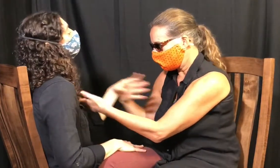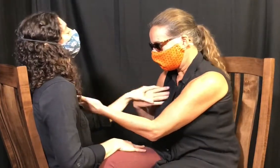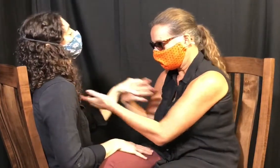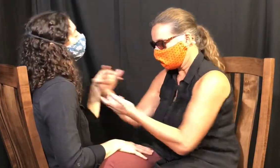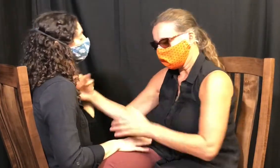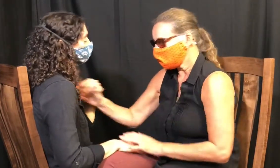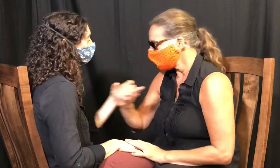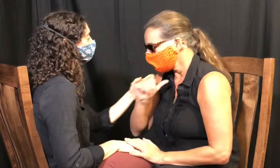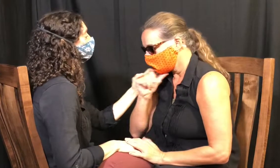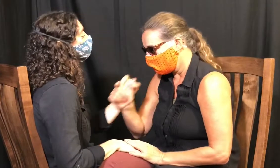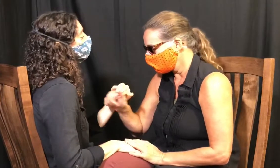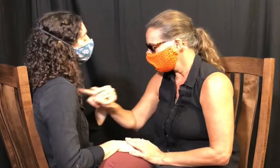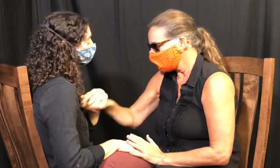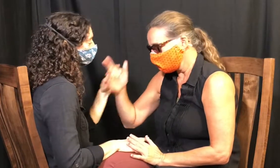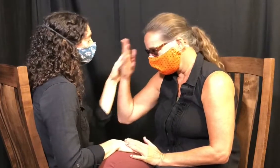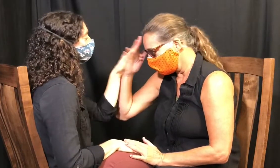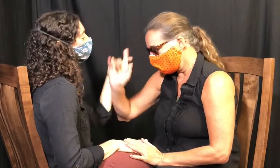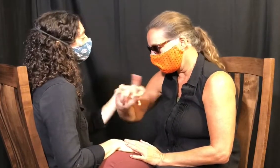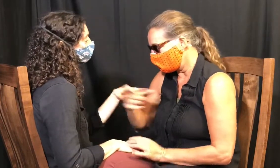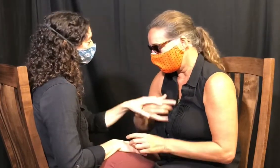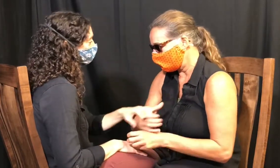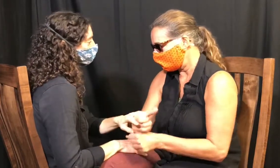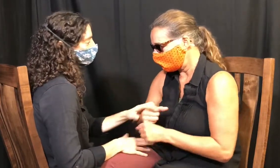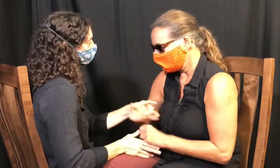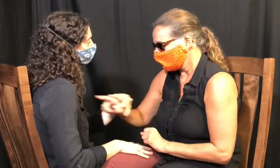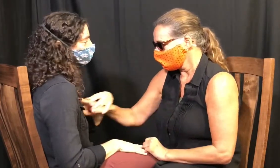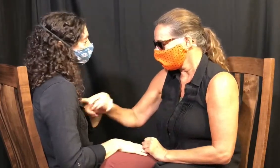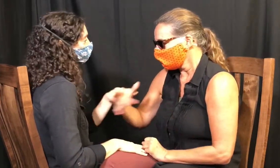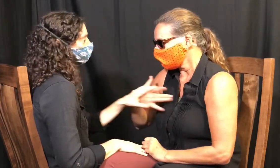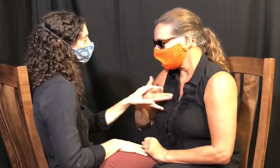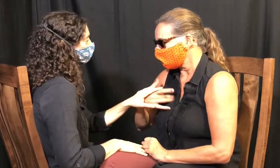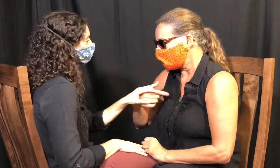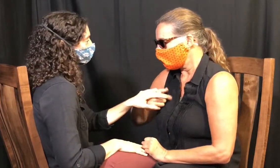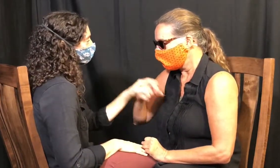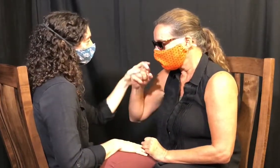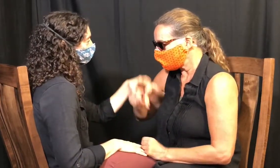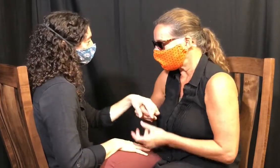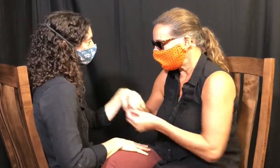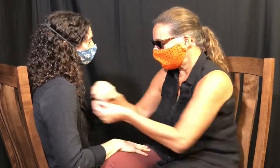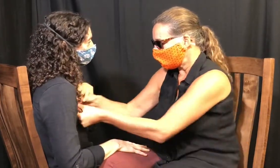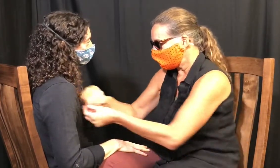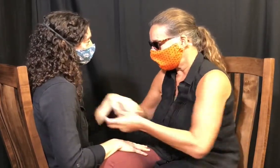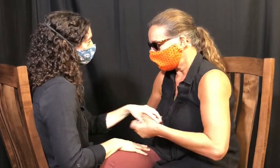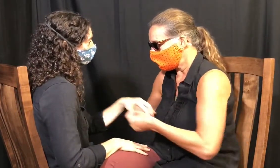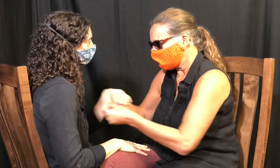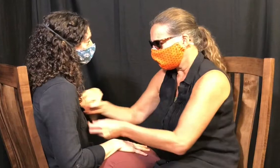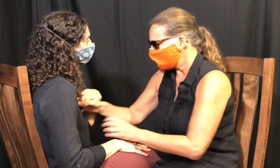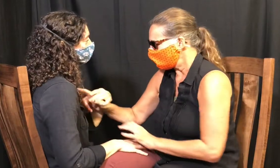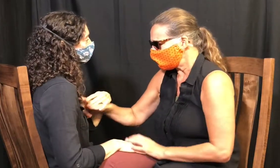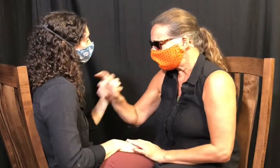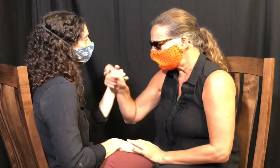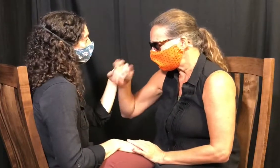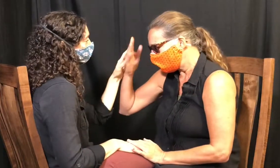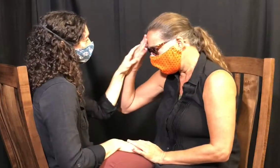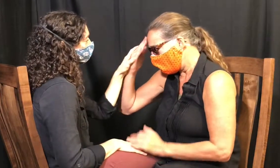to get and do things for themselves. As we get water together, the child learns how to go into the kitchen and get water themselves